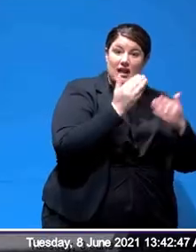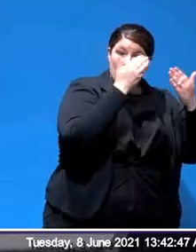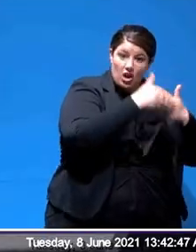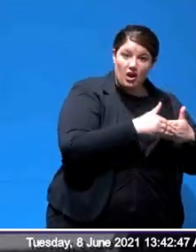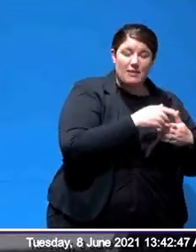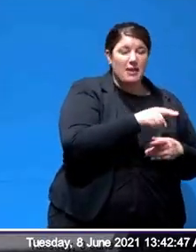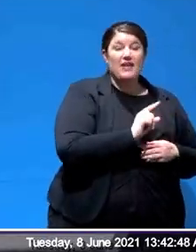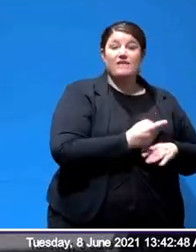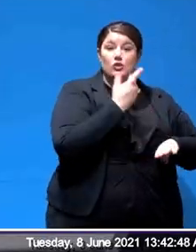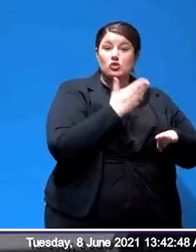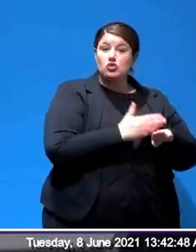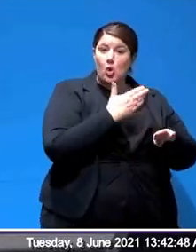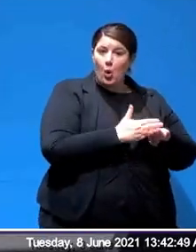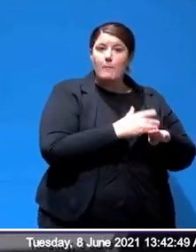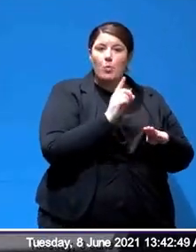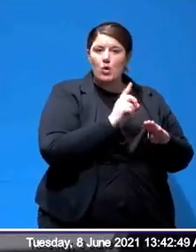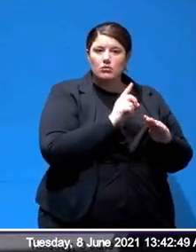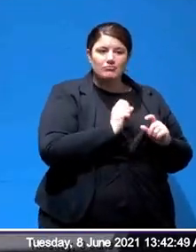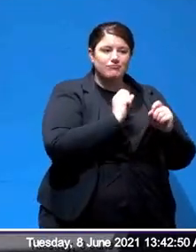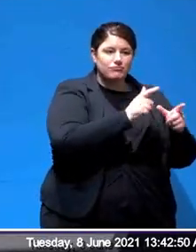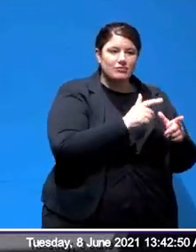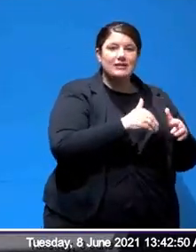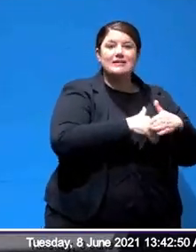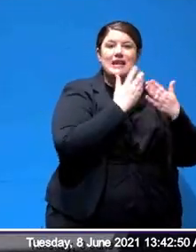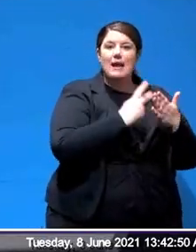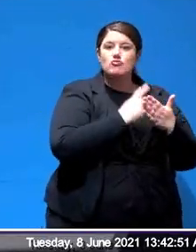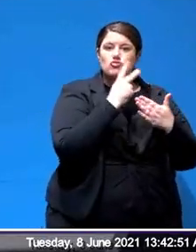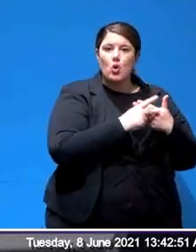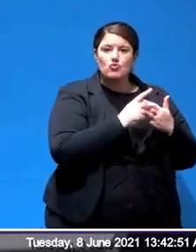But their first job was to go and do the day program run, so they would leave